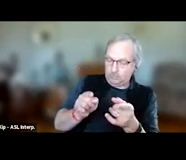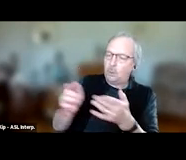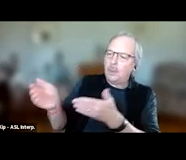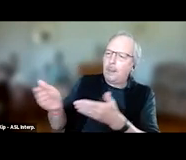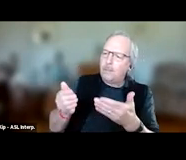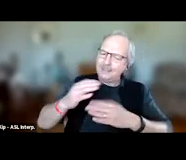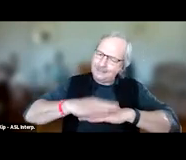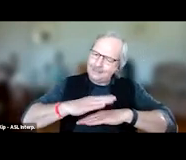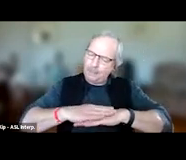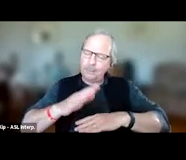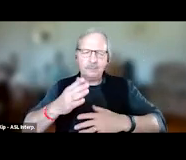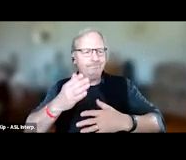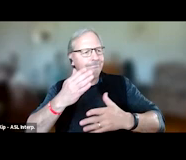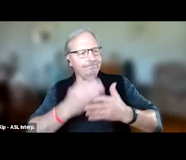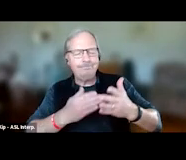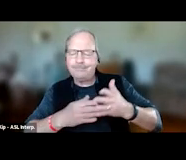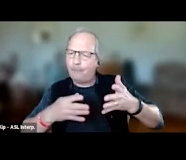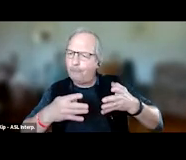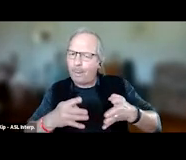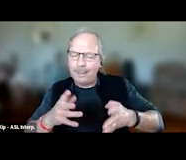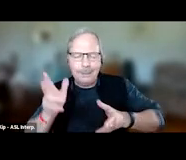or fashion to really hear each other is important